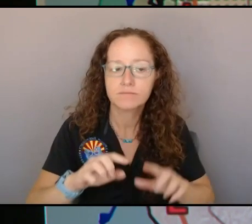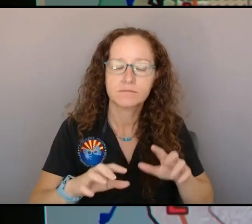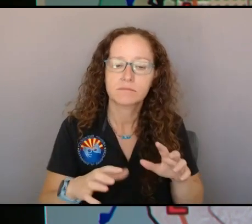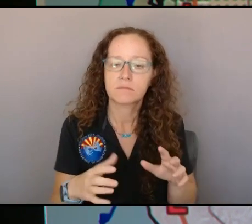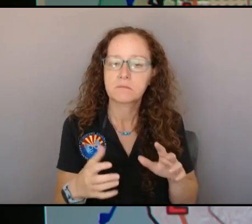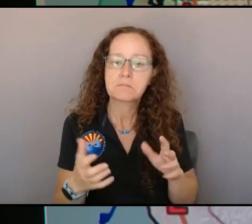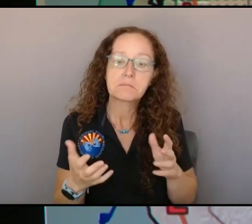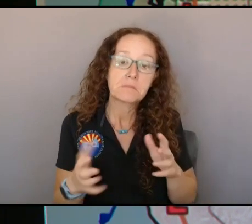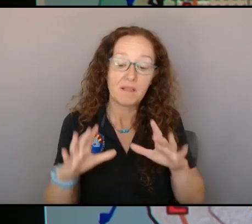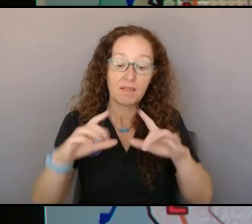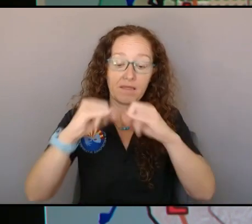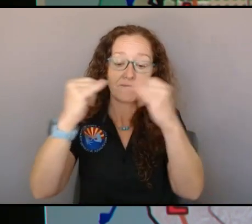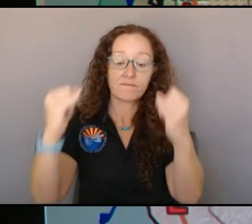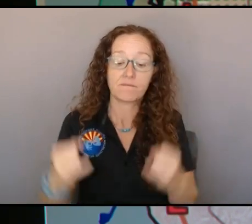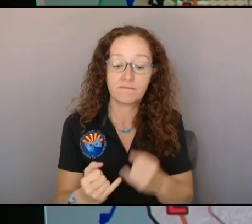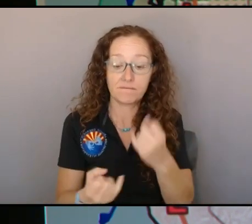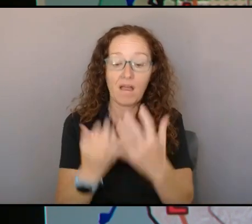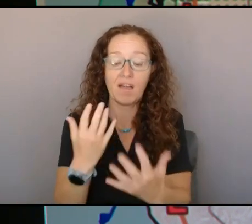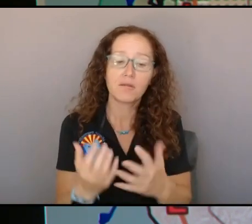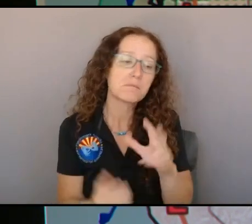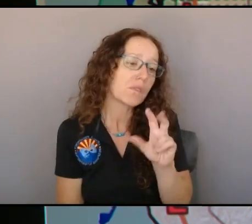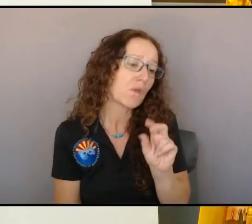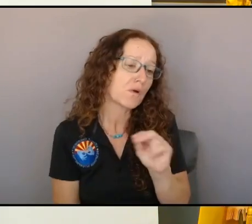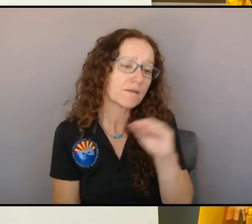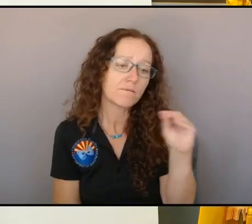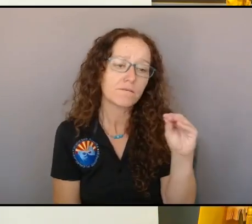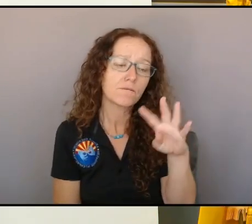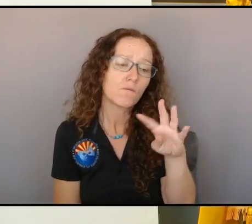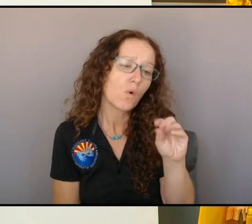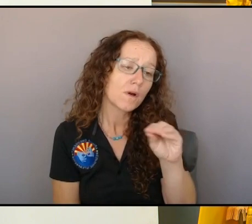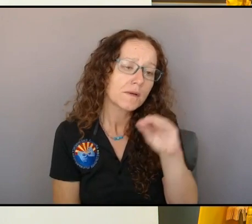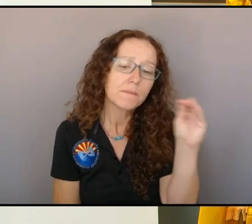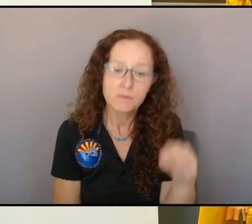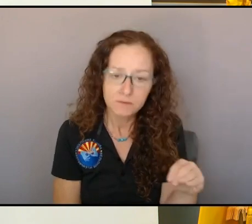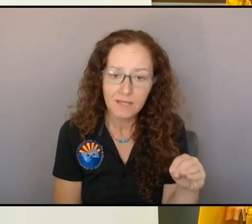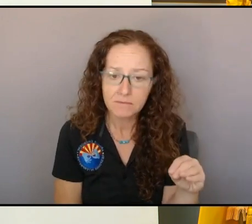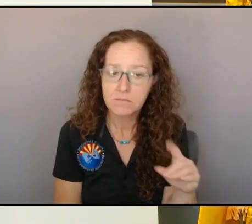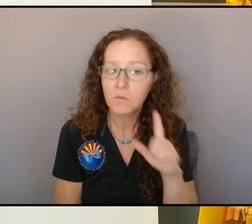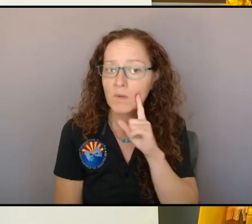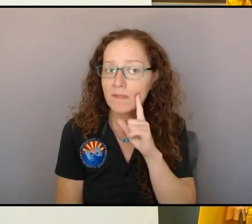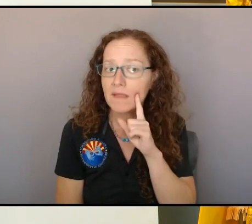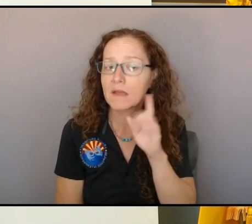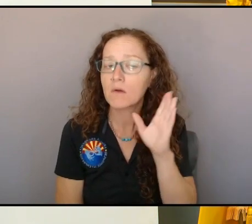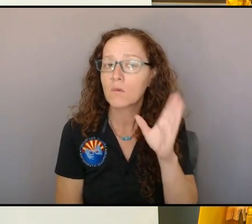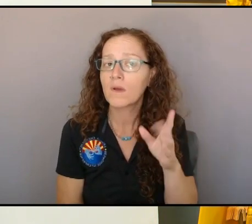earlier today than what we saw yesterday. Yesterday, it wasn't until the evening hours about five o'clock and beyond that we